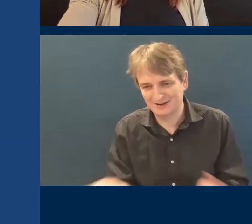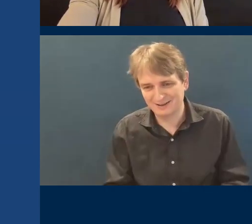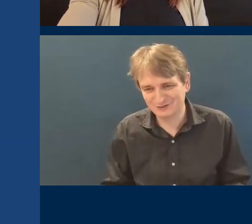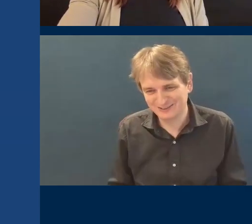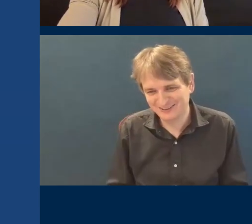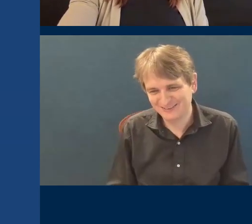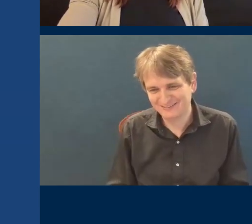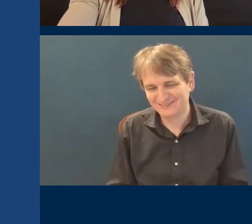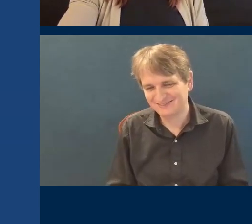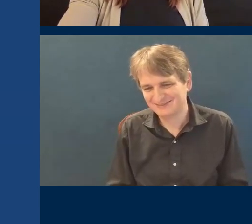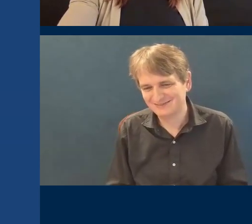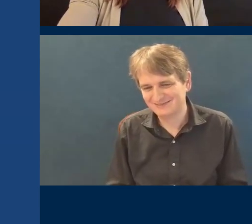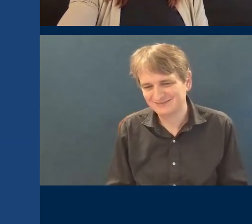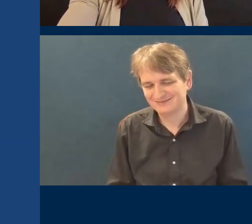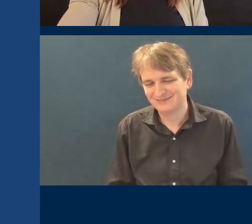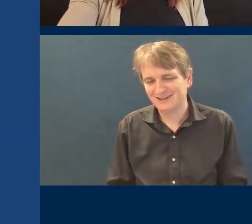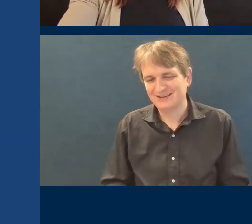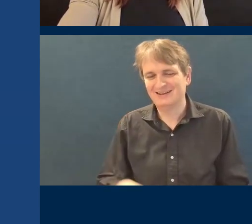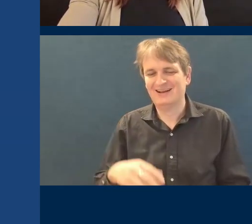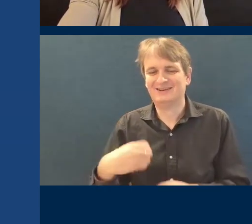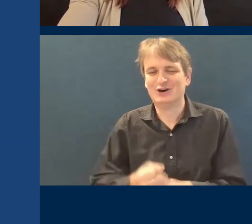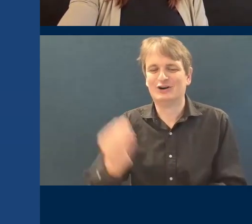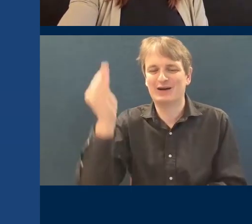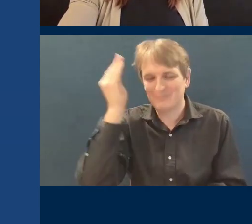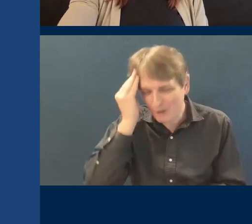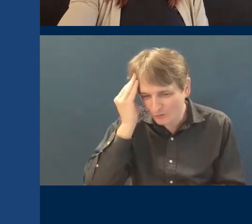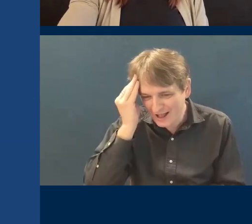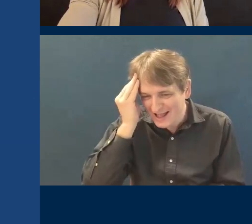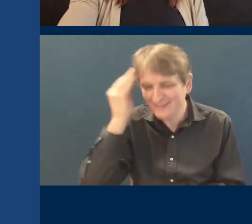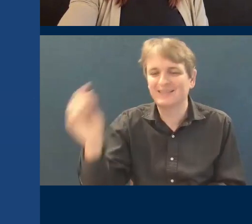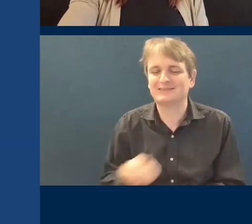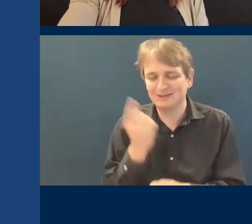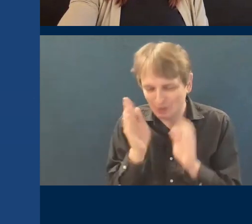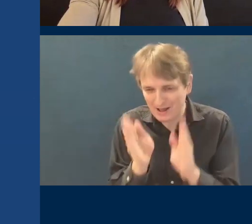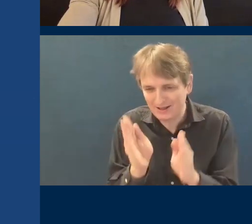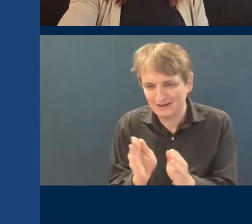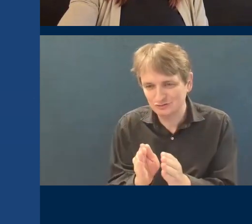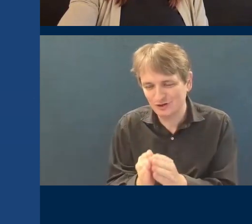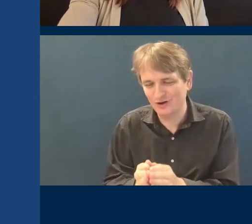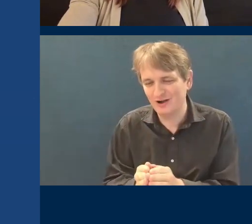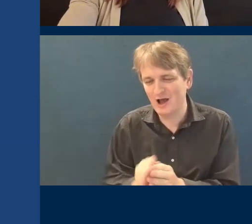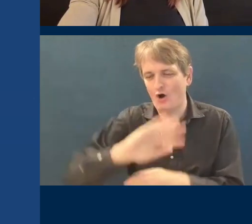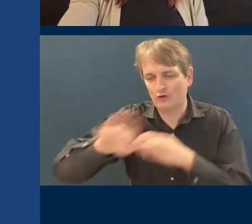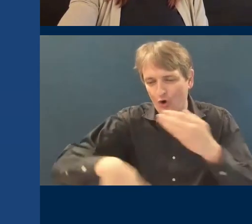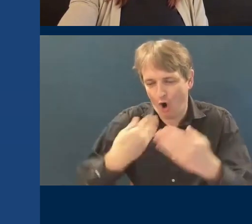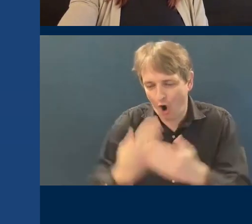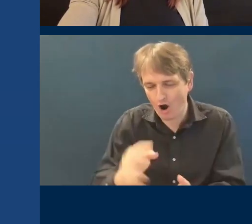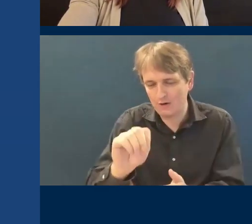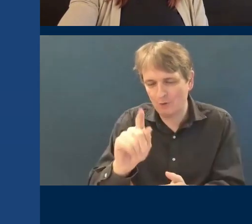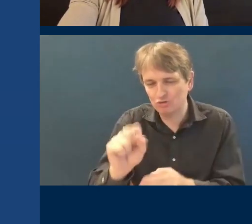Yeah, nobody was really paying attention, as I was typing in my comments, so people have to be aware and have to be paying attention to,